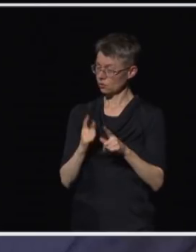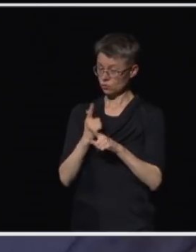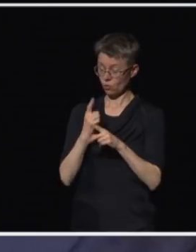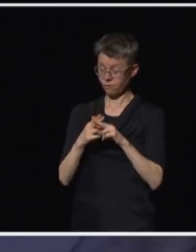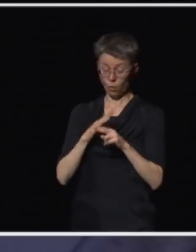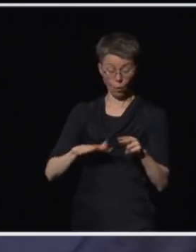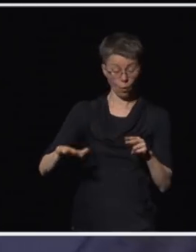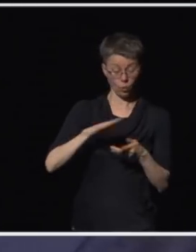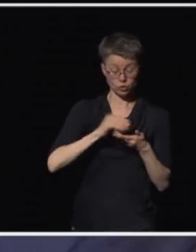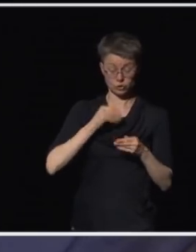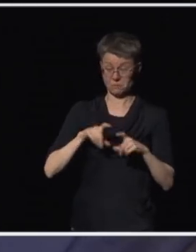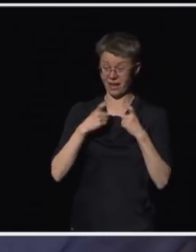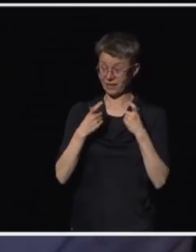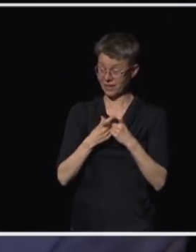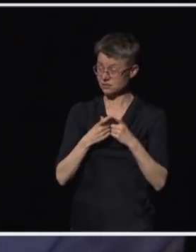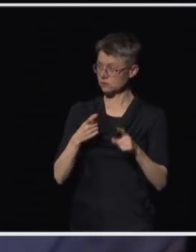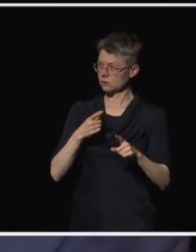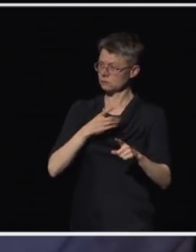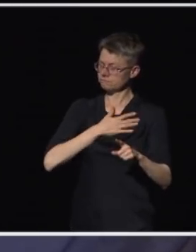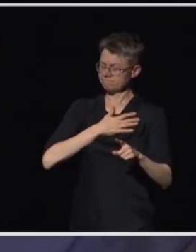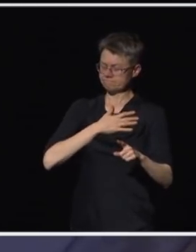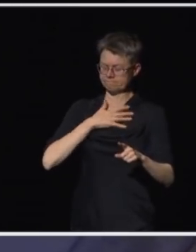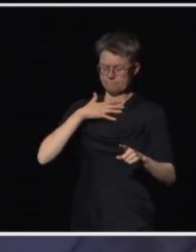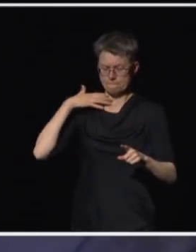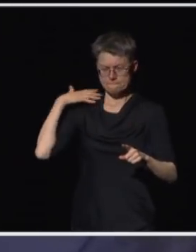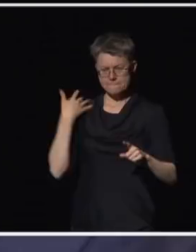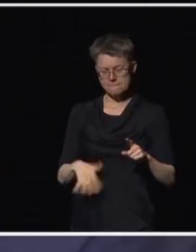in my class that were deeply injured by what Kanye West did.